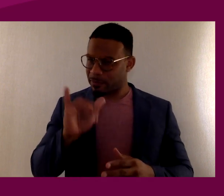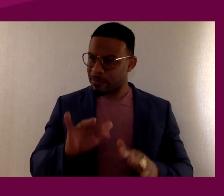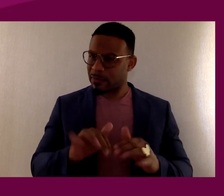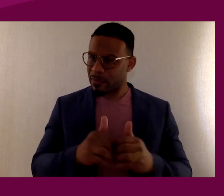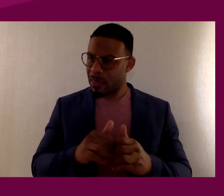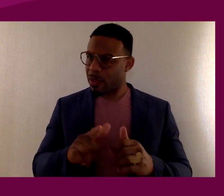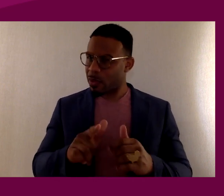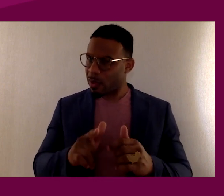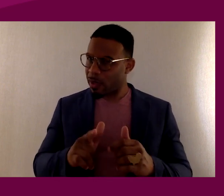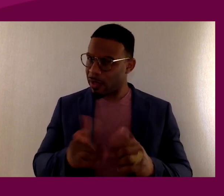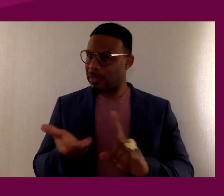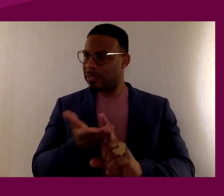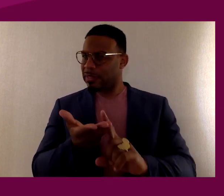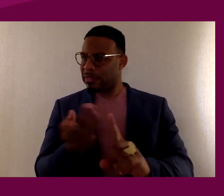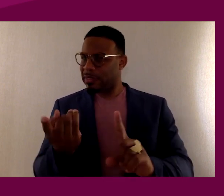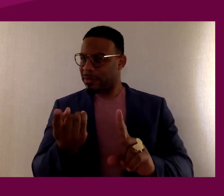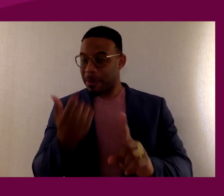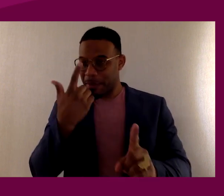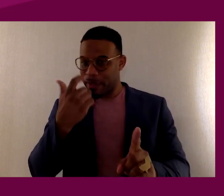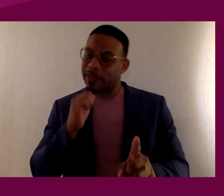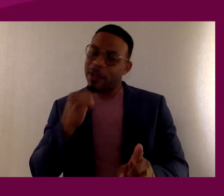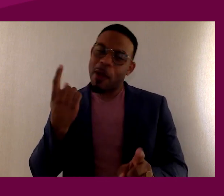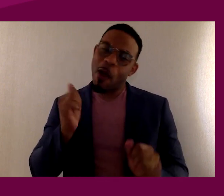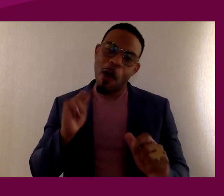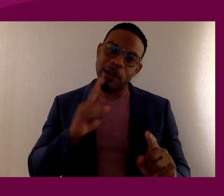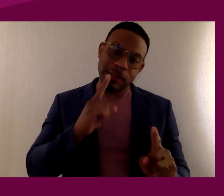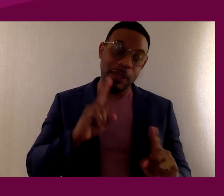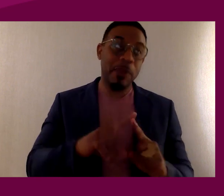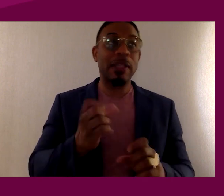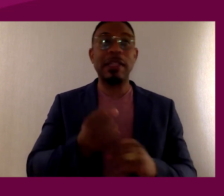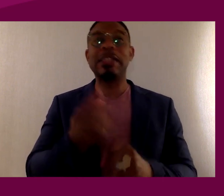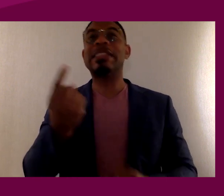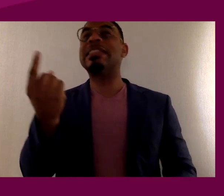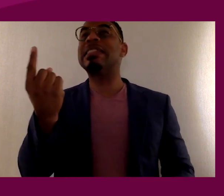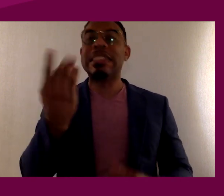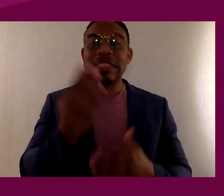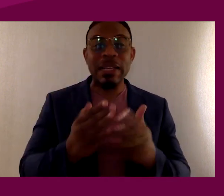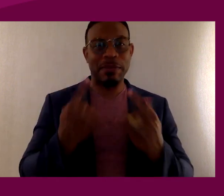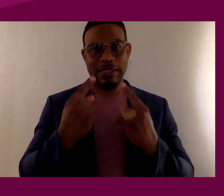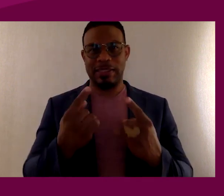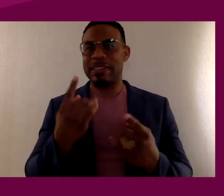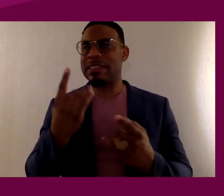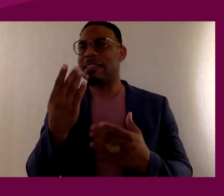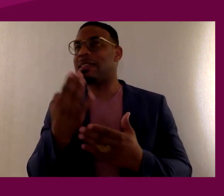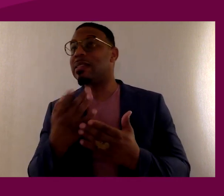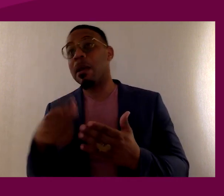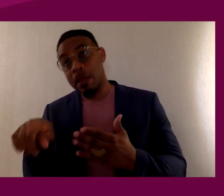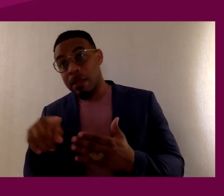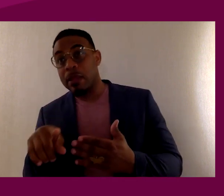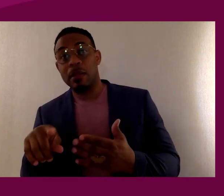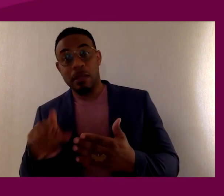training. That's how you get somebody, because they don't all succeed, but you get some success.